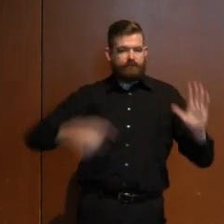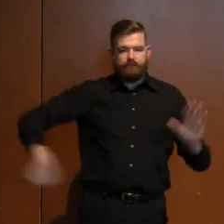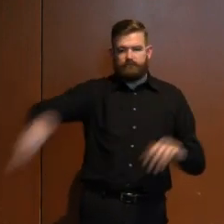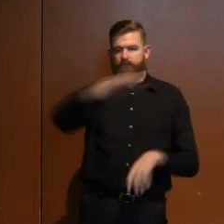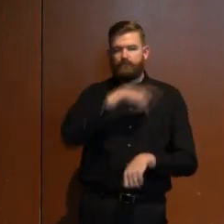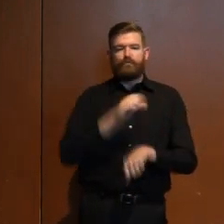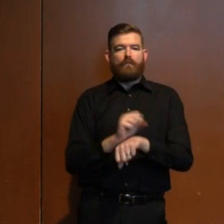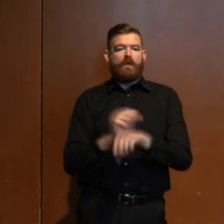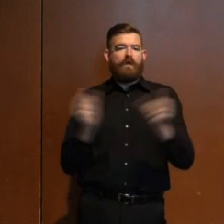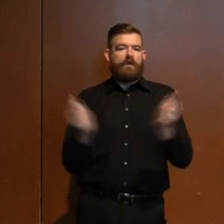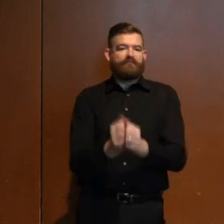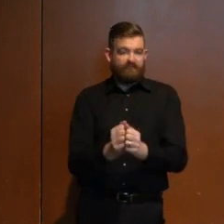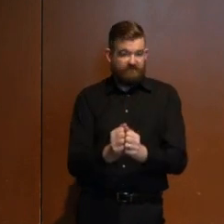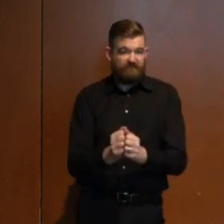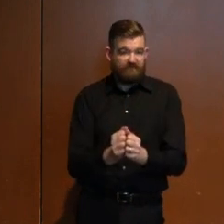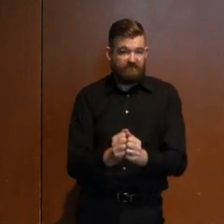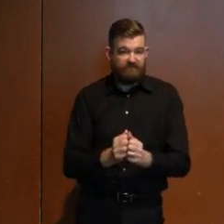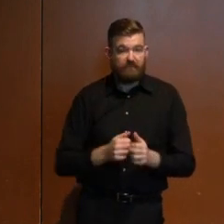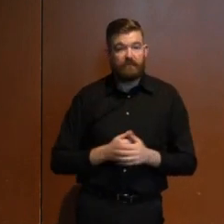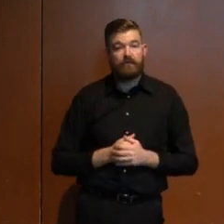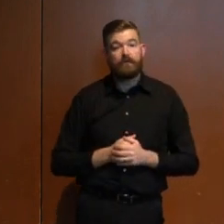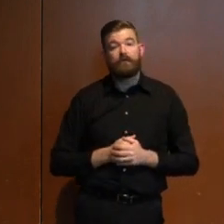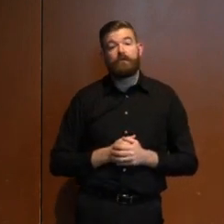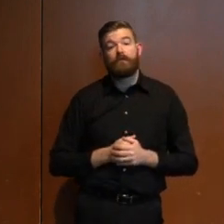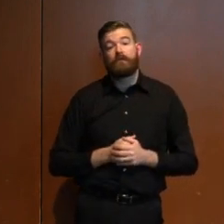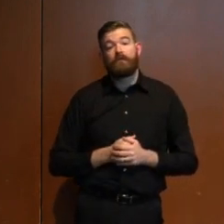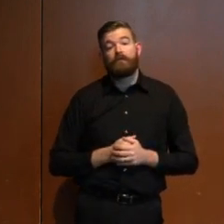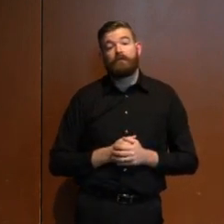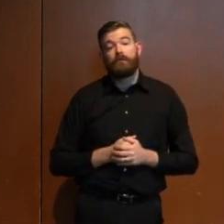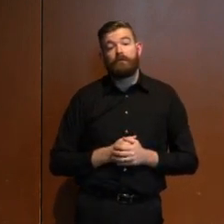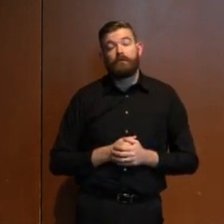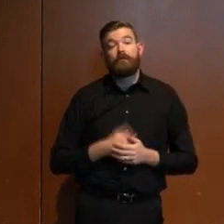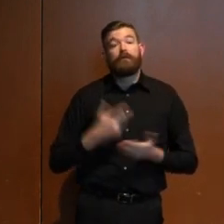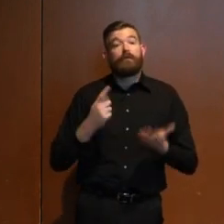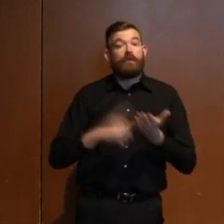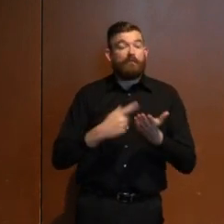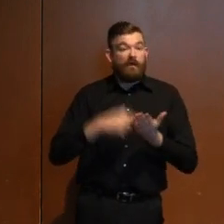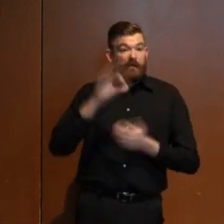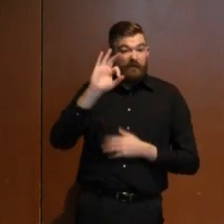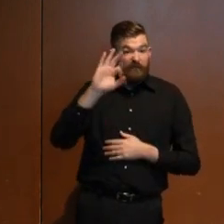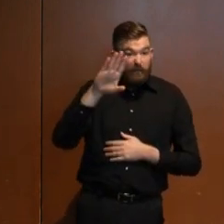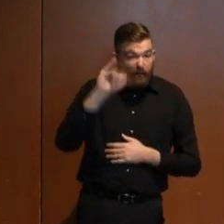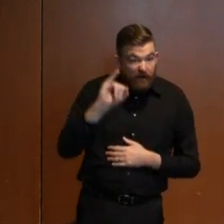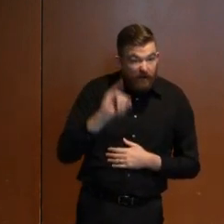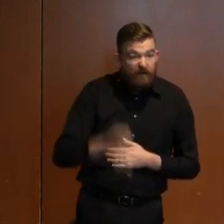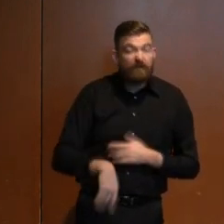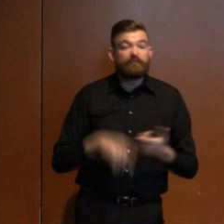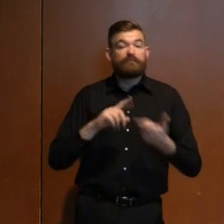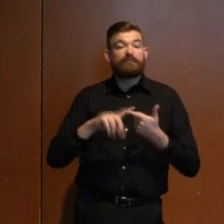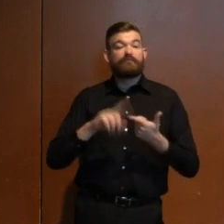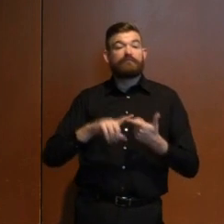US TO DO THINGS AS A STATE. BY THE WAY, IN PEACETIME WE'LL HAVE THE FBI DEPARTMENT U.S. DEPARTMENT OF HOMELAND